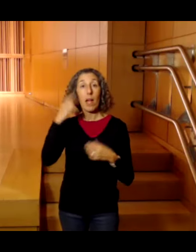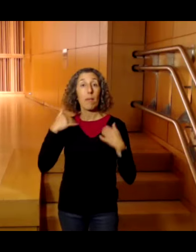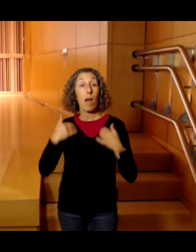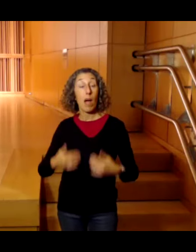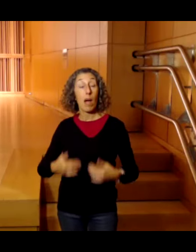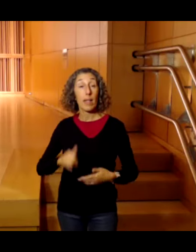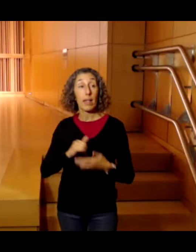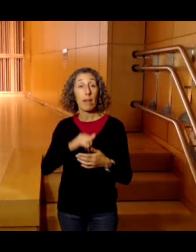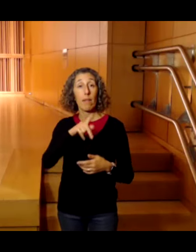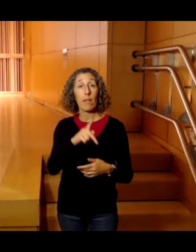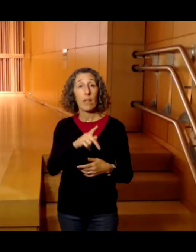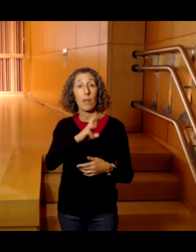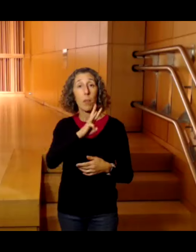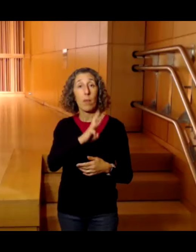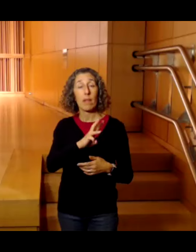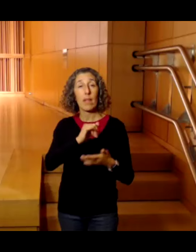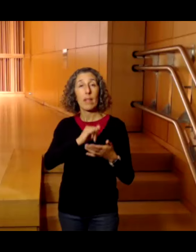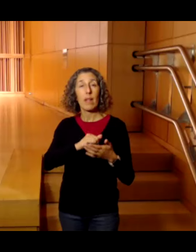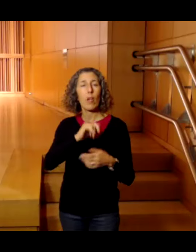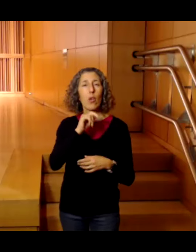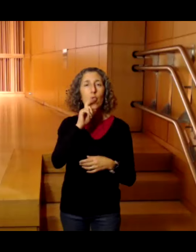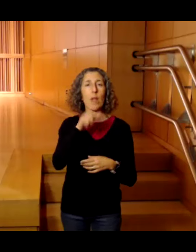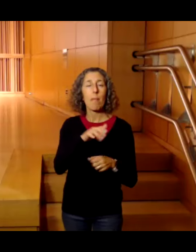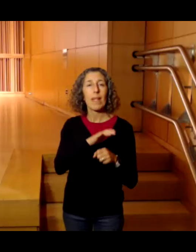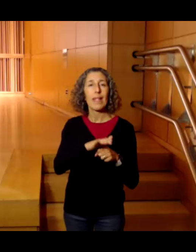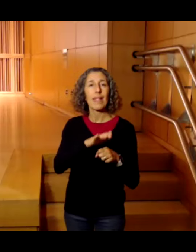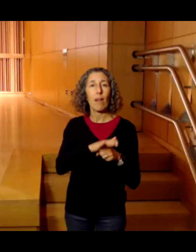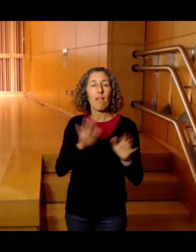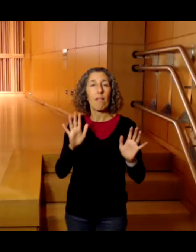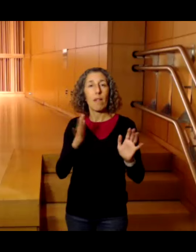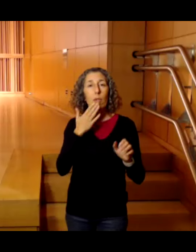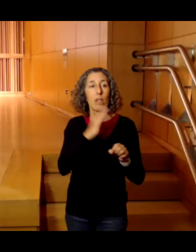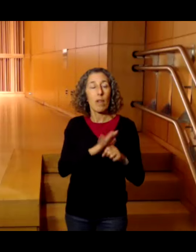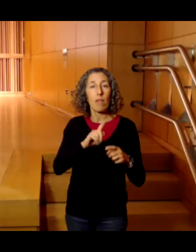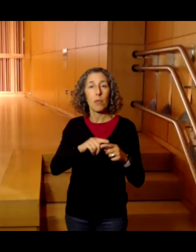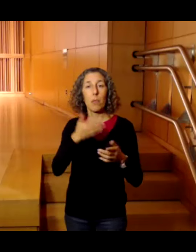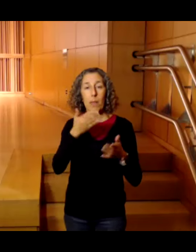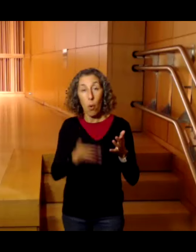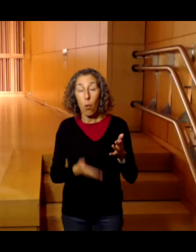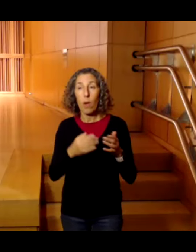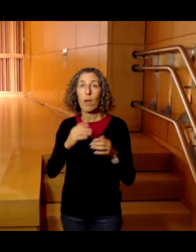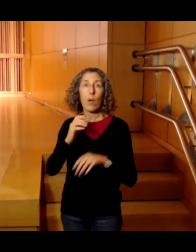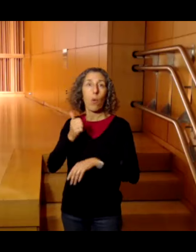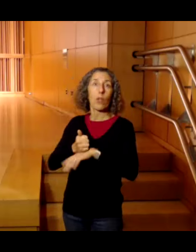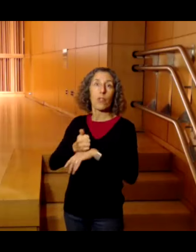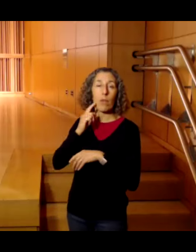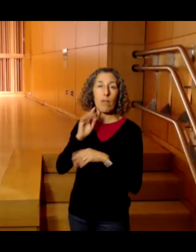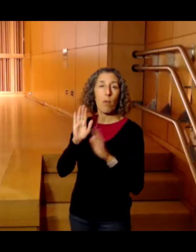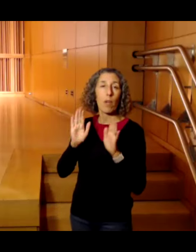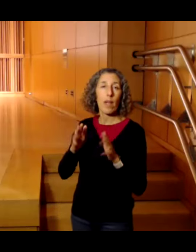to secure her status as the originator of the Black American literary tradition, unquote.